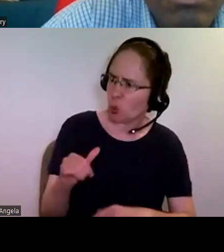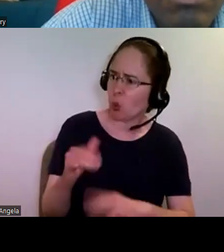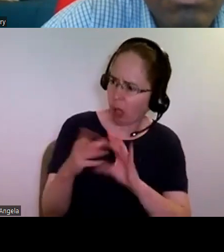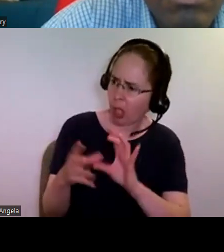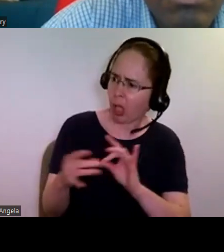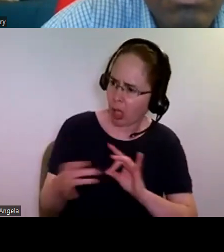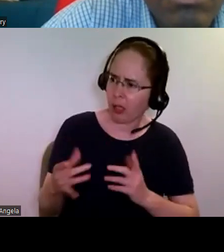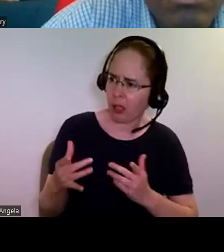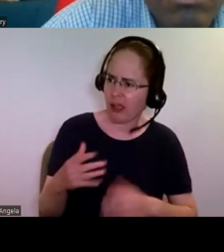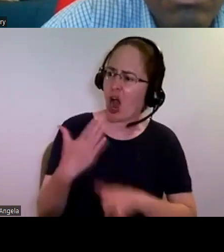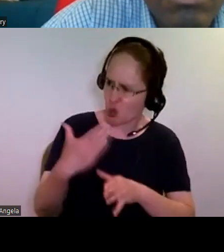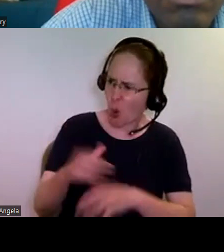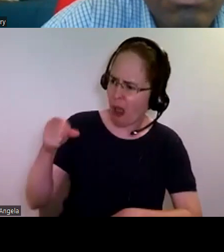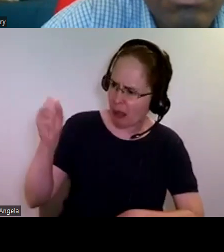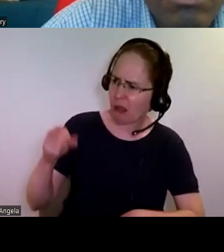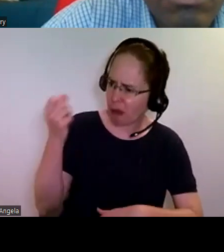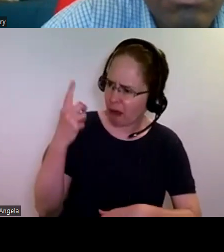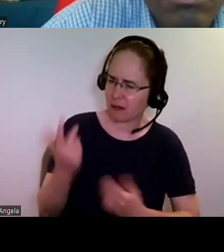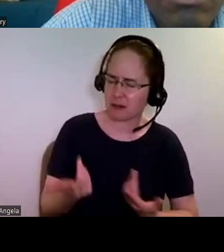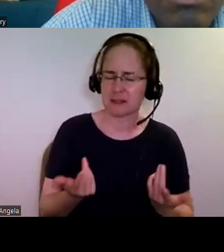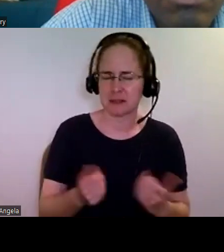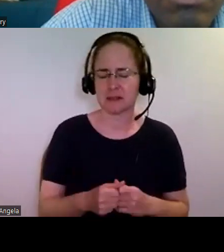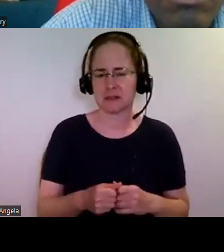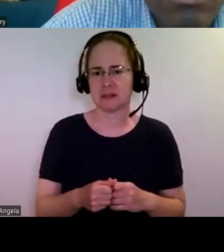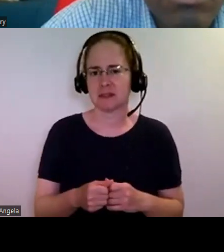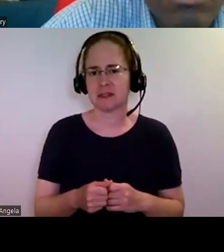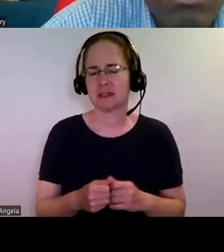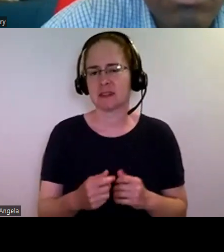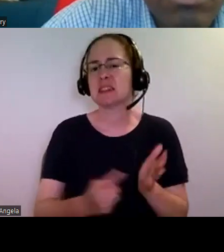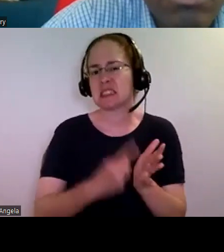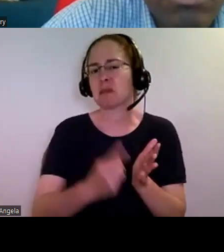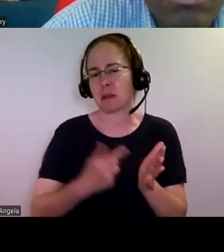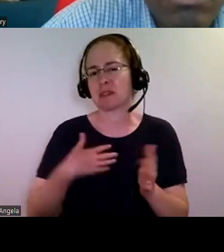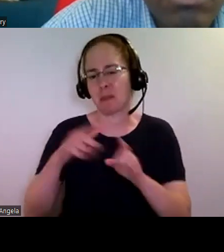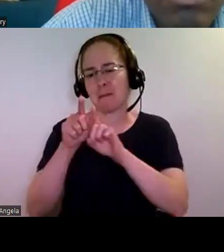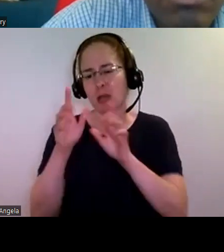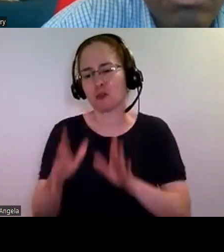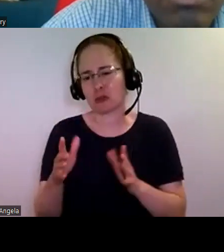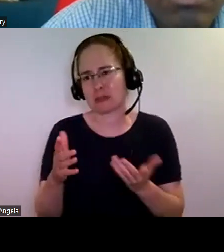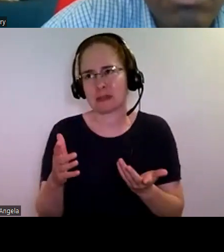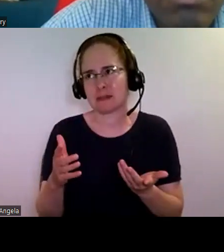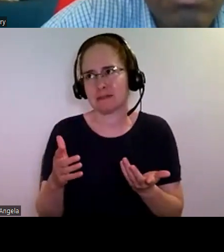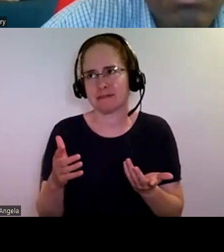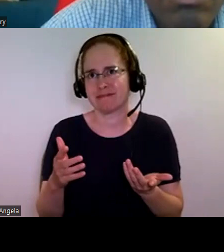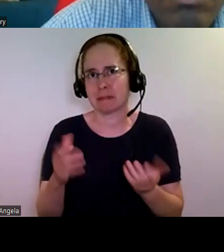so annoying. So sometimes my mentors can just be me venting to them and that can be really